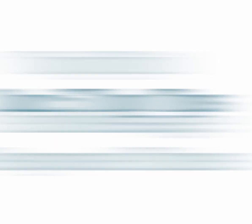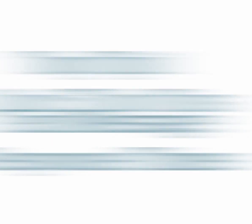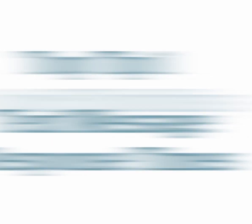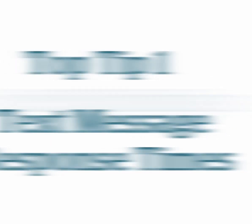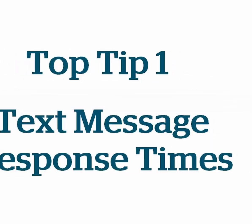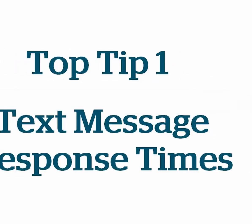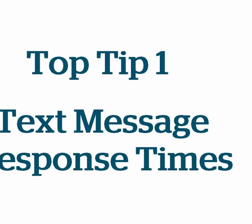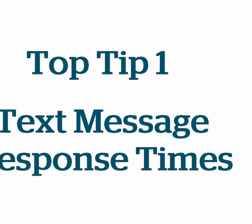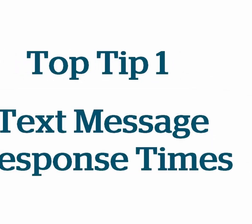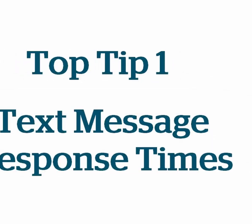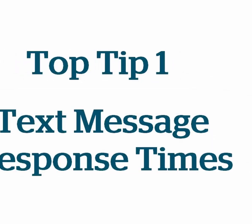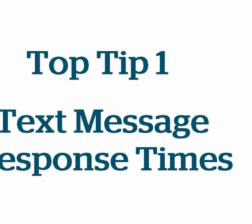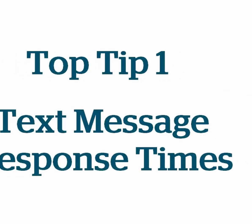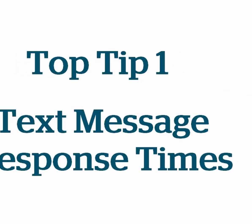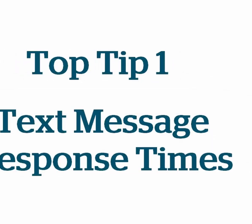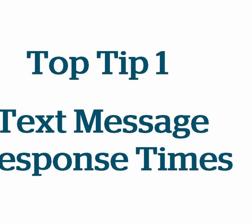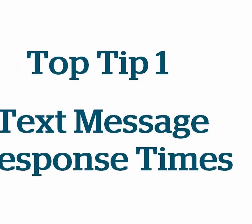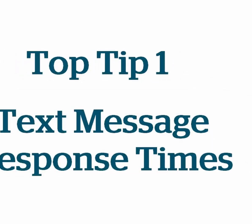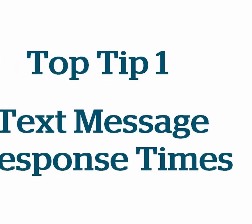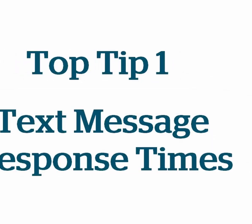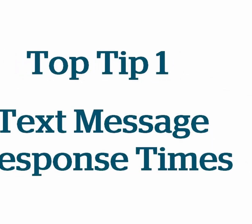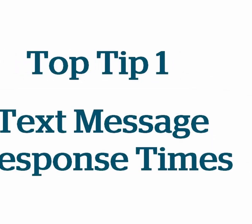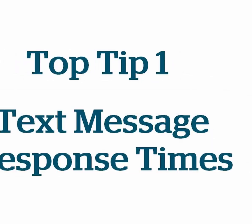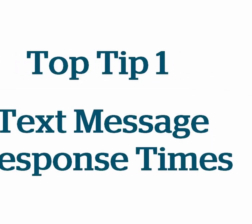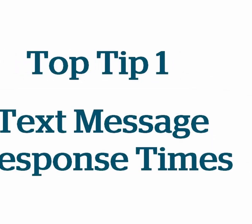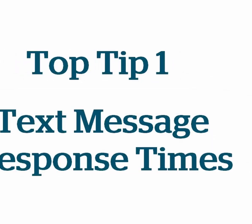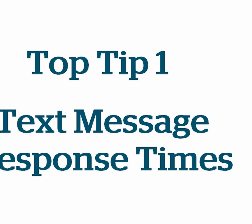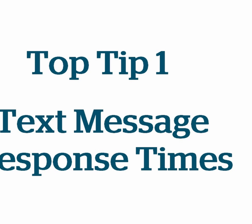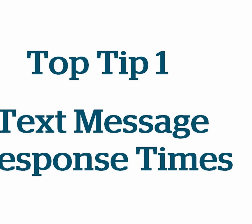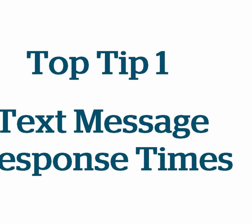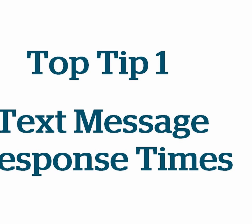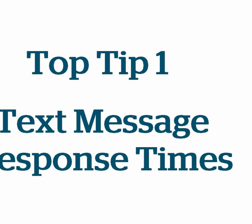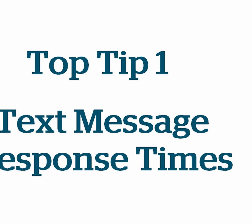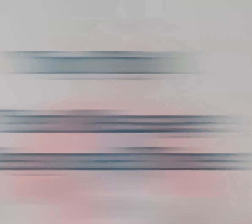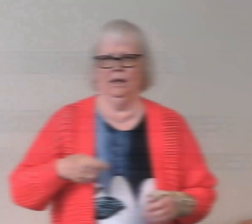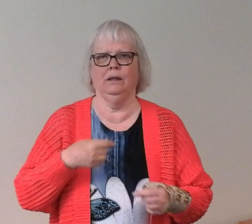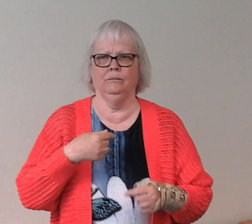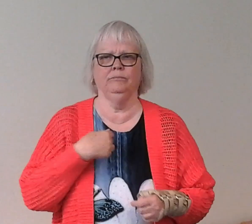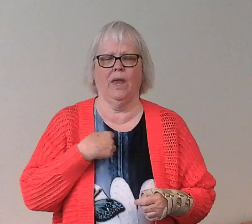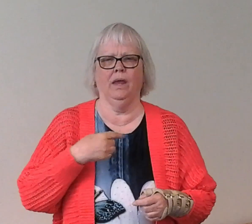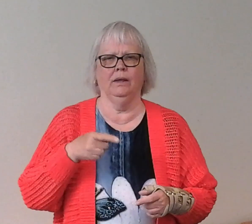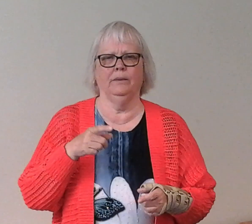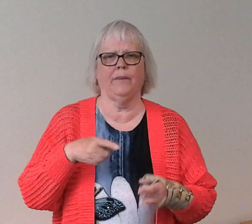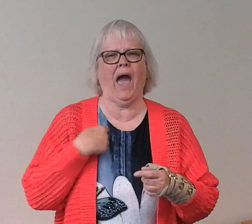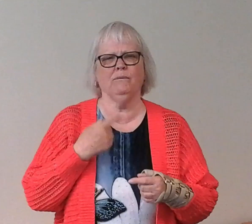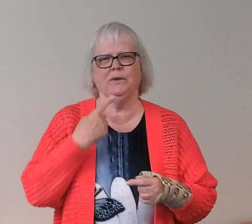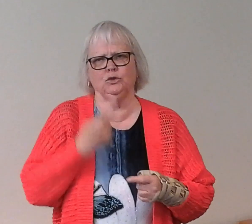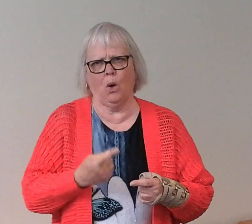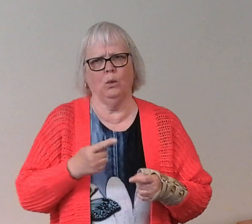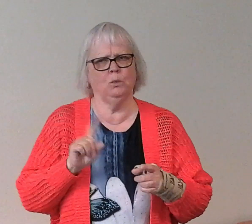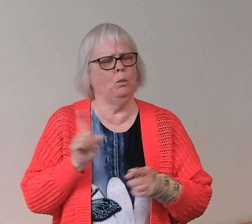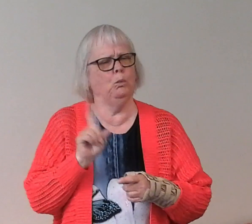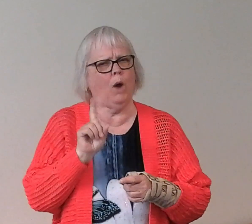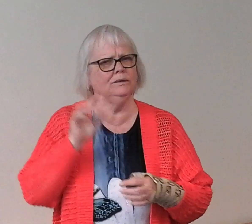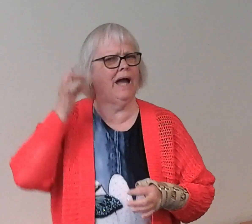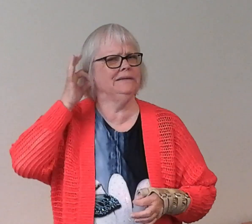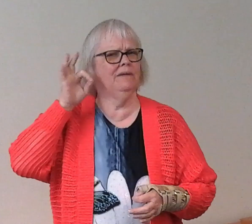Top tip one. Text message response times.